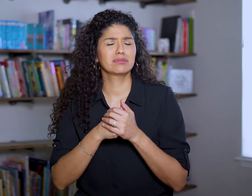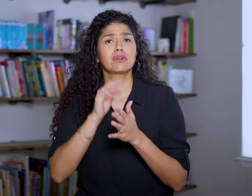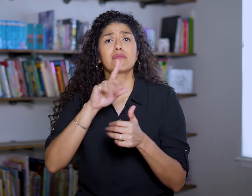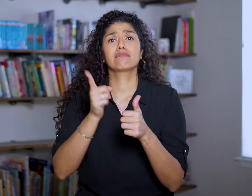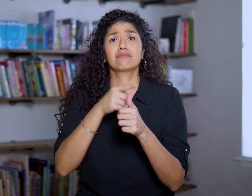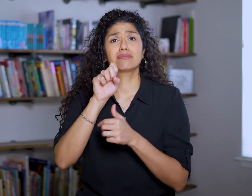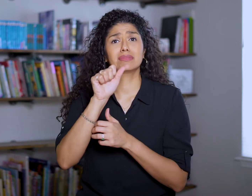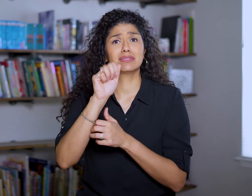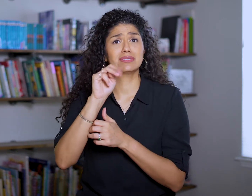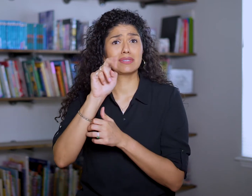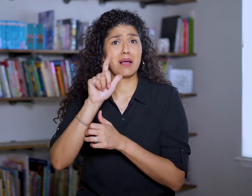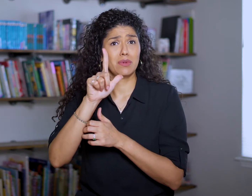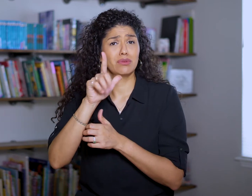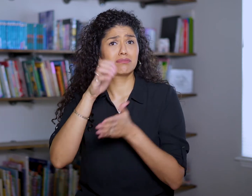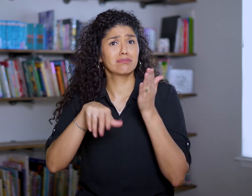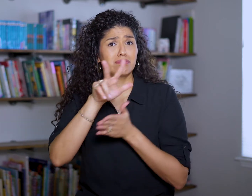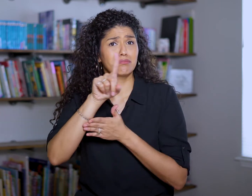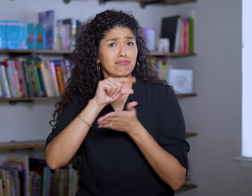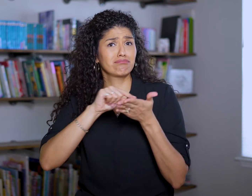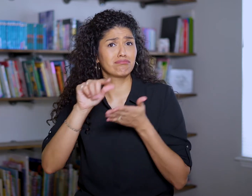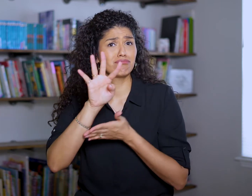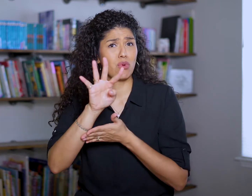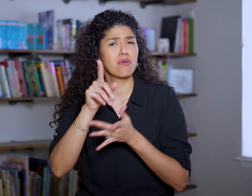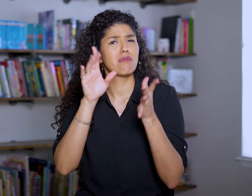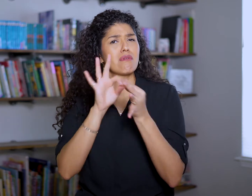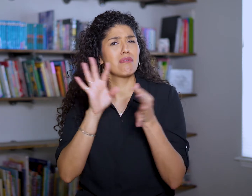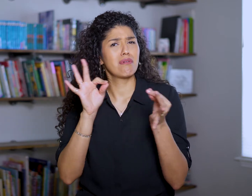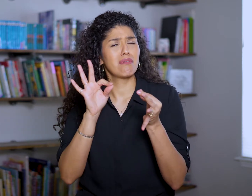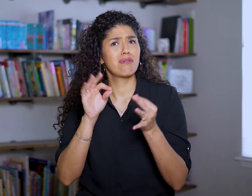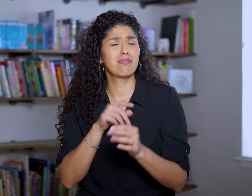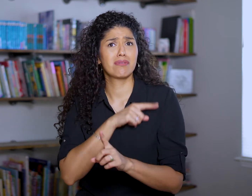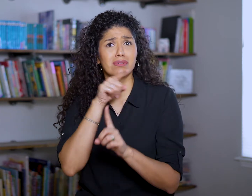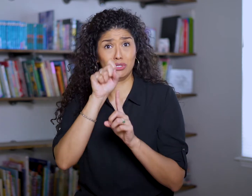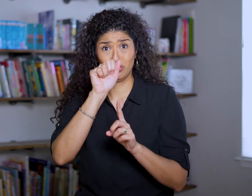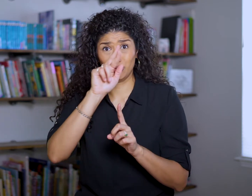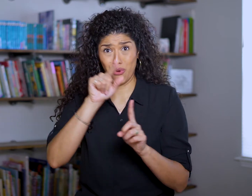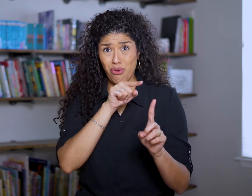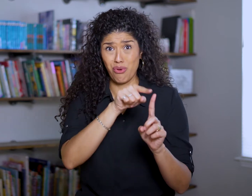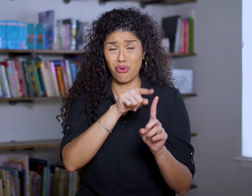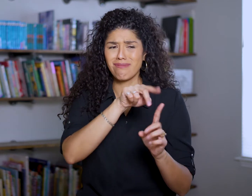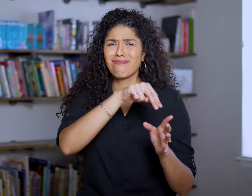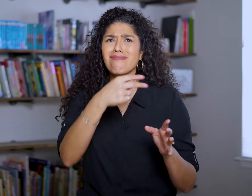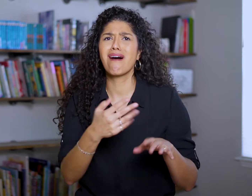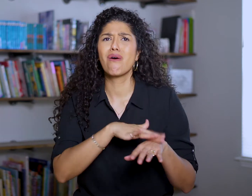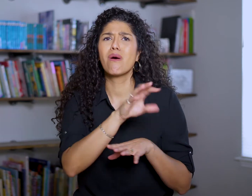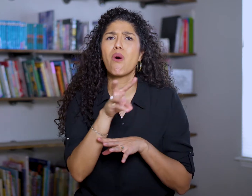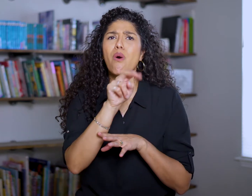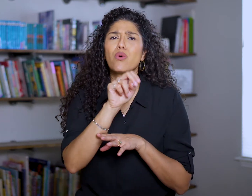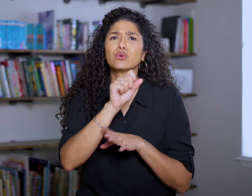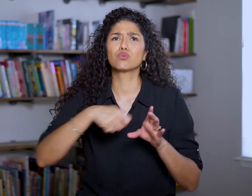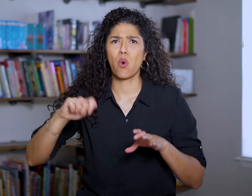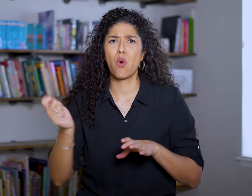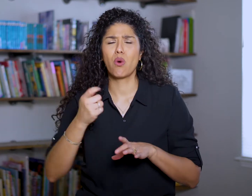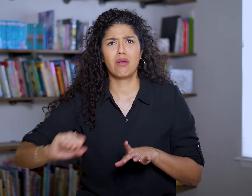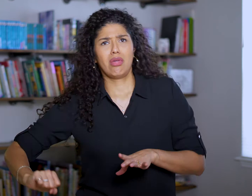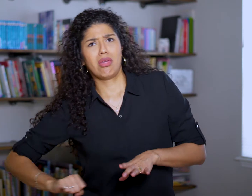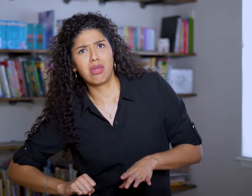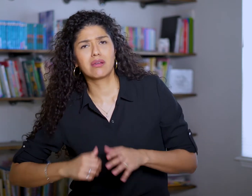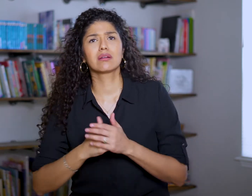First Samuel 31:4 says Saul fell on his own sword,